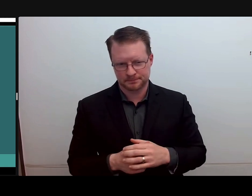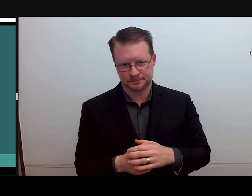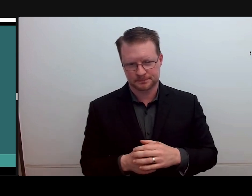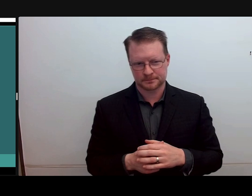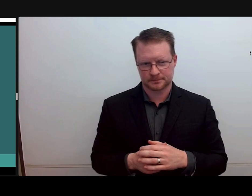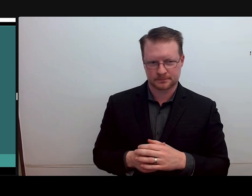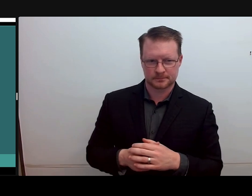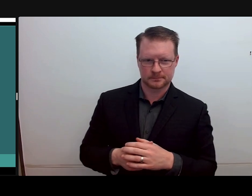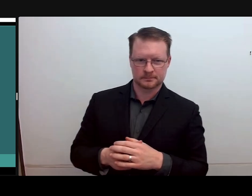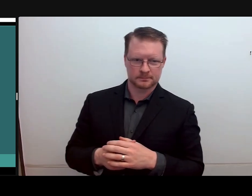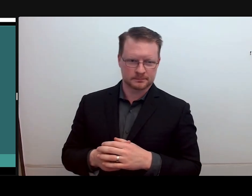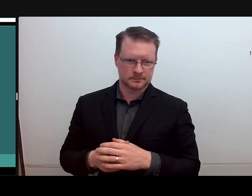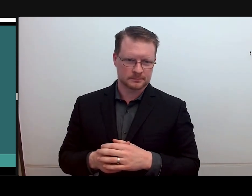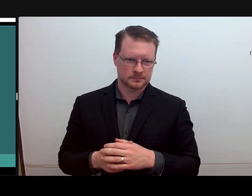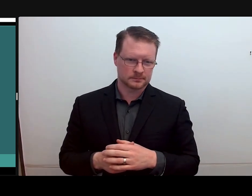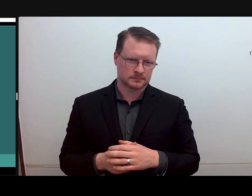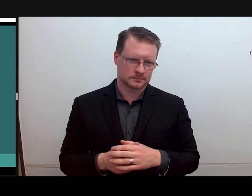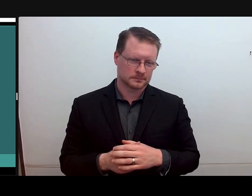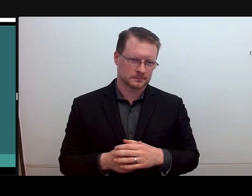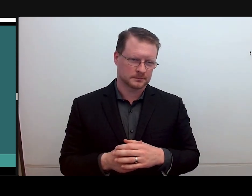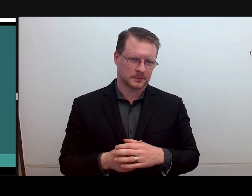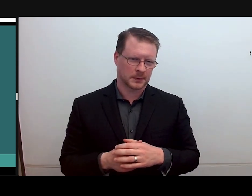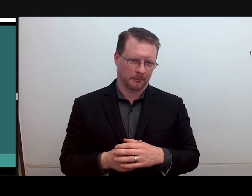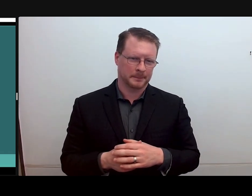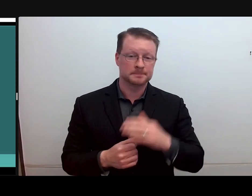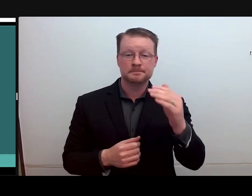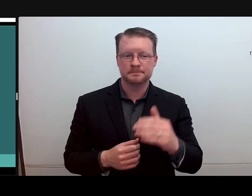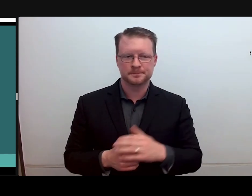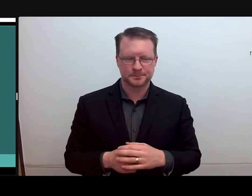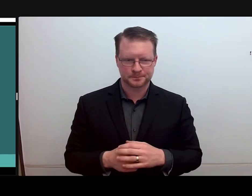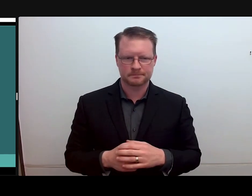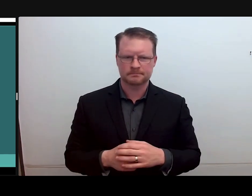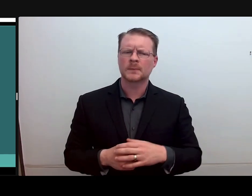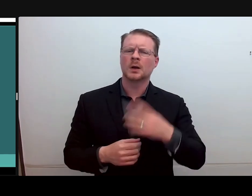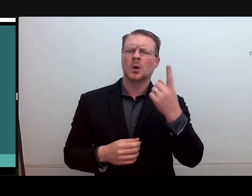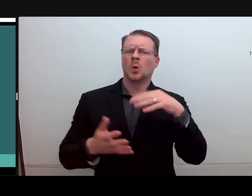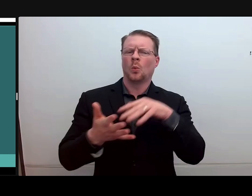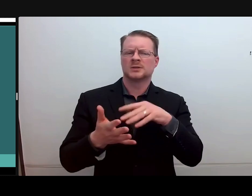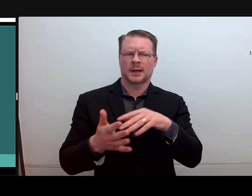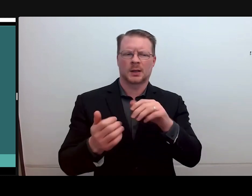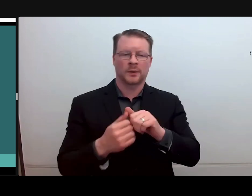has been completed, and we don't have much evidence currently next slide.